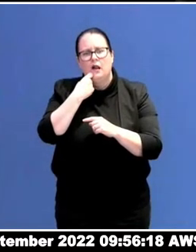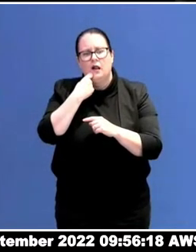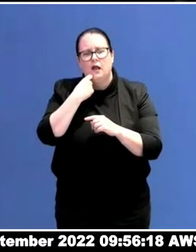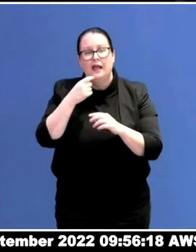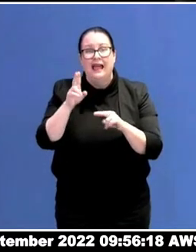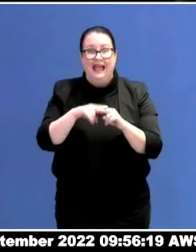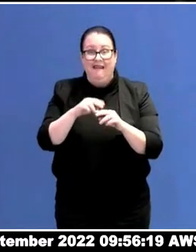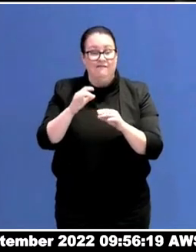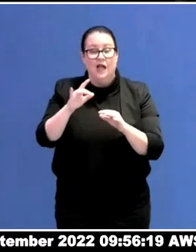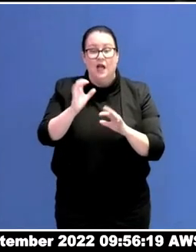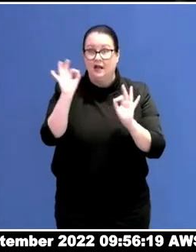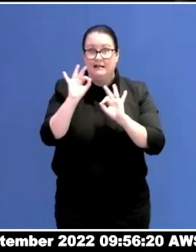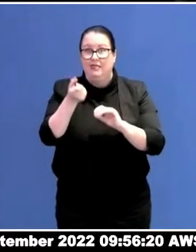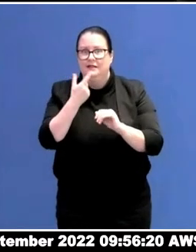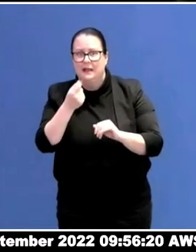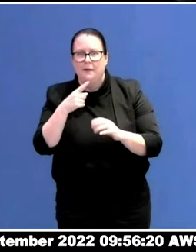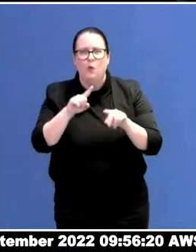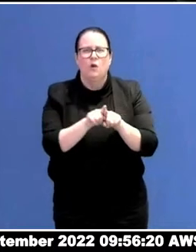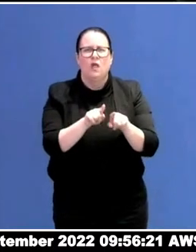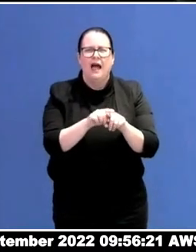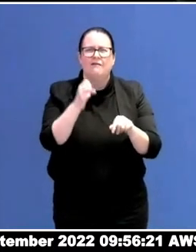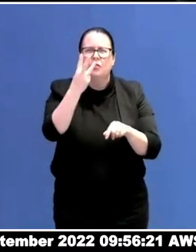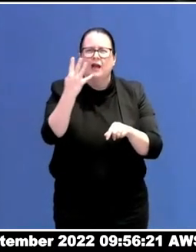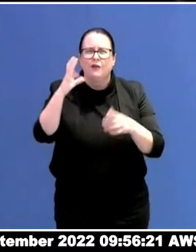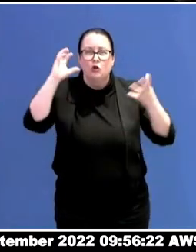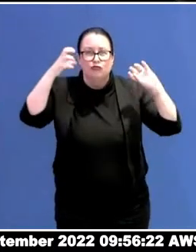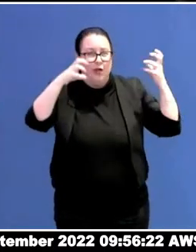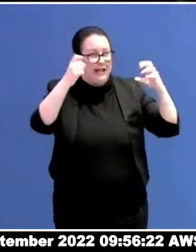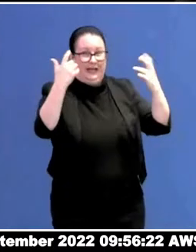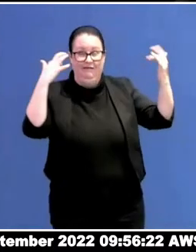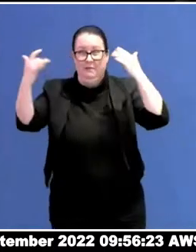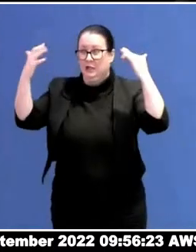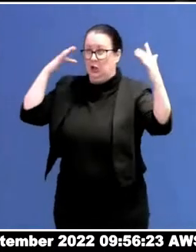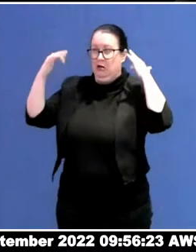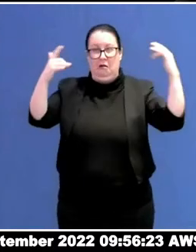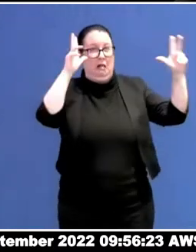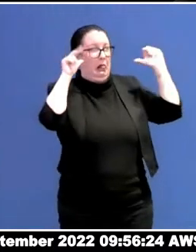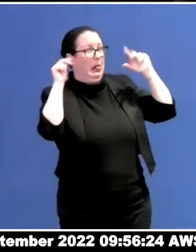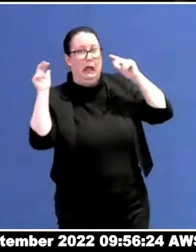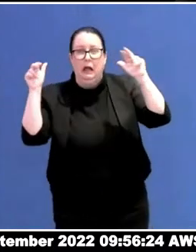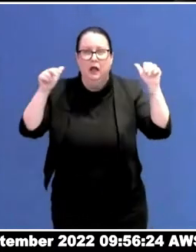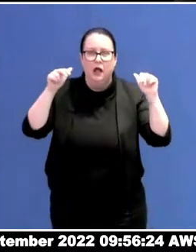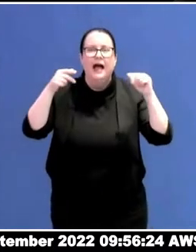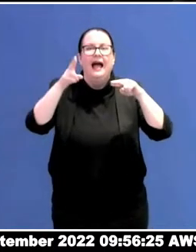four radio stations on at the same time and it would then enable it to be just the one